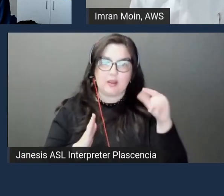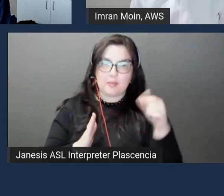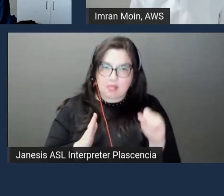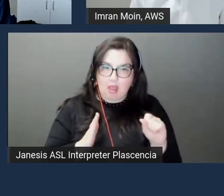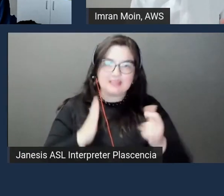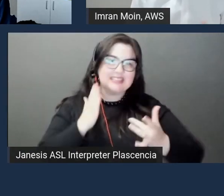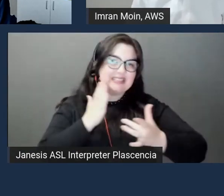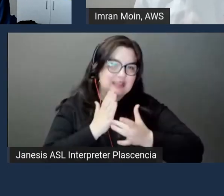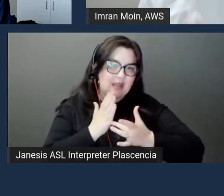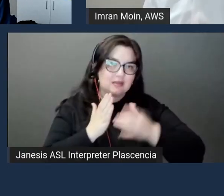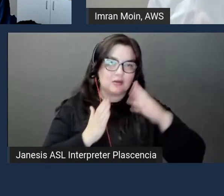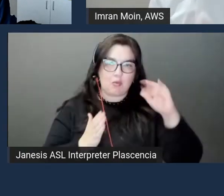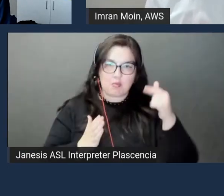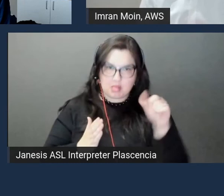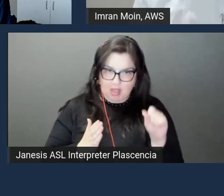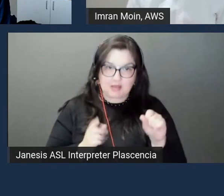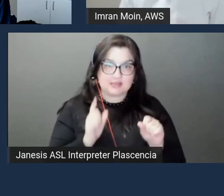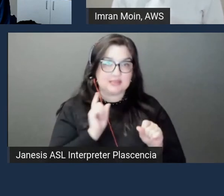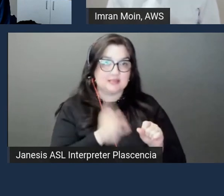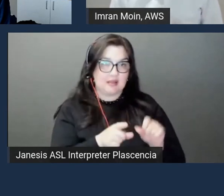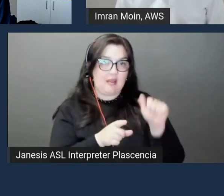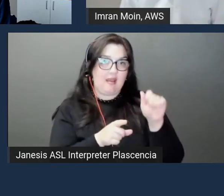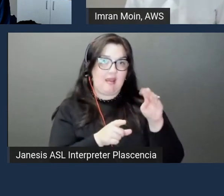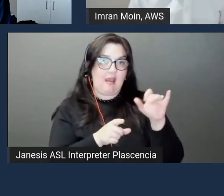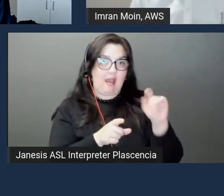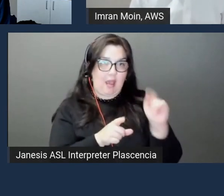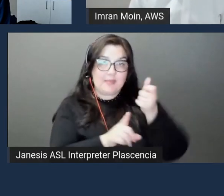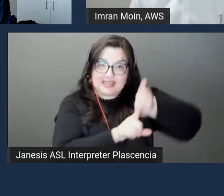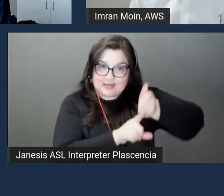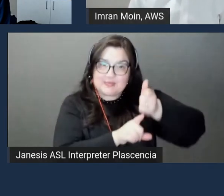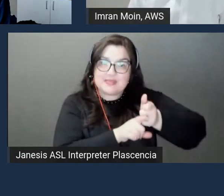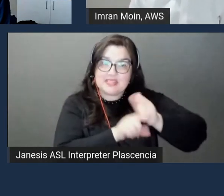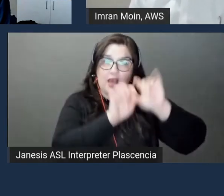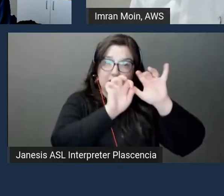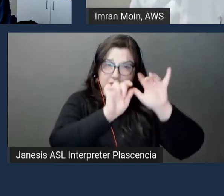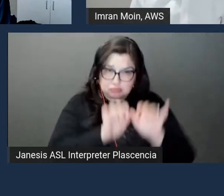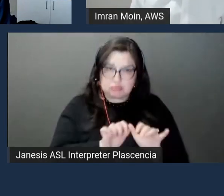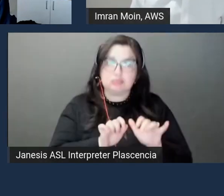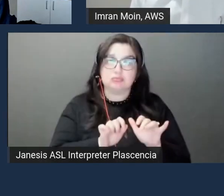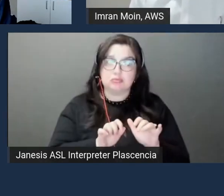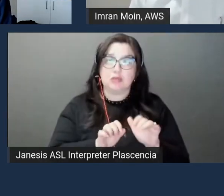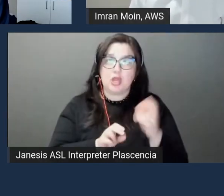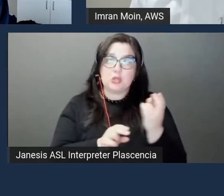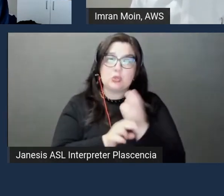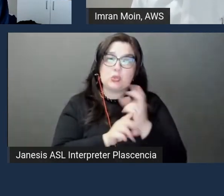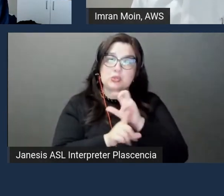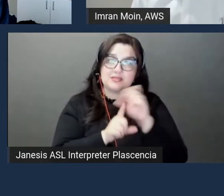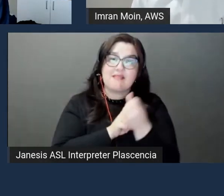Amit actually authored and wrote a very interesting use case blog you can see. You can read the technical specs.